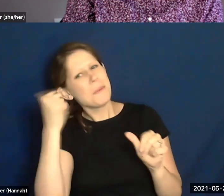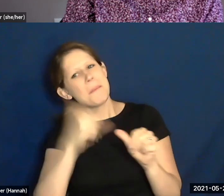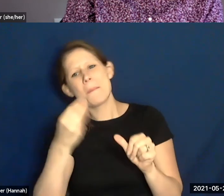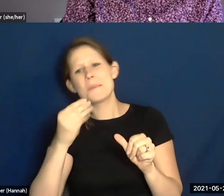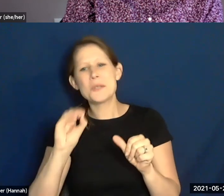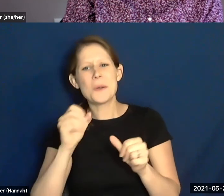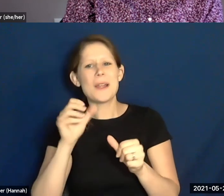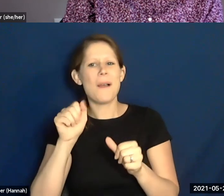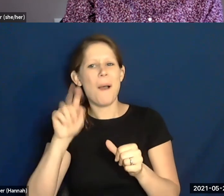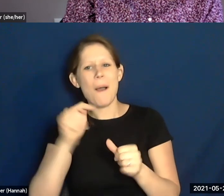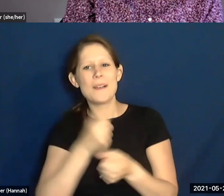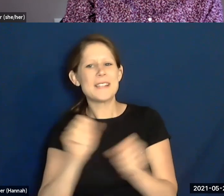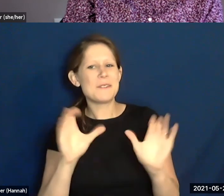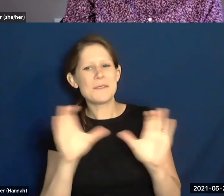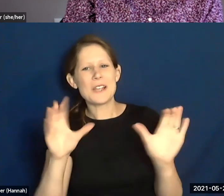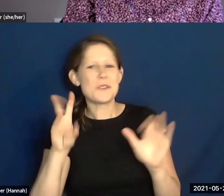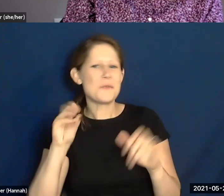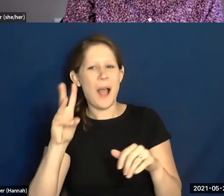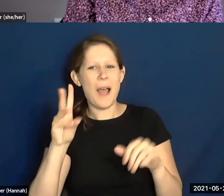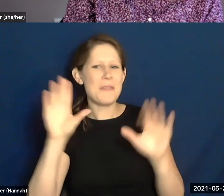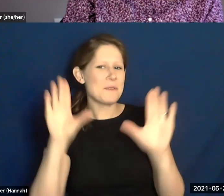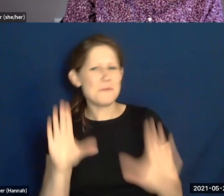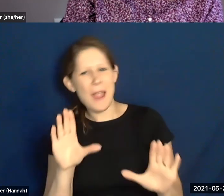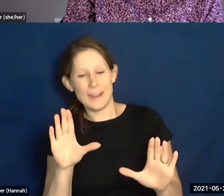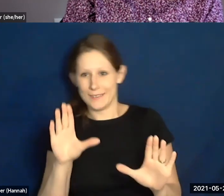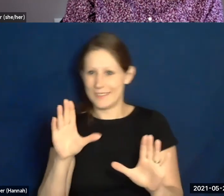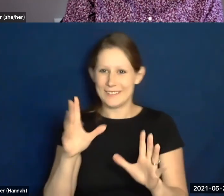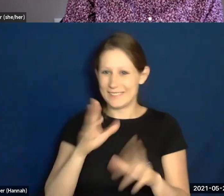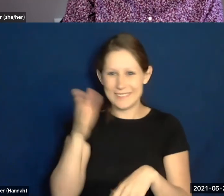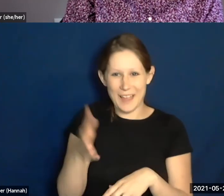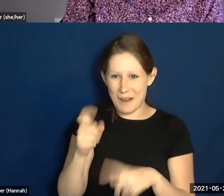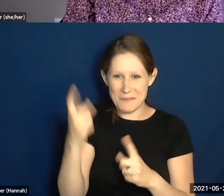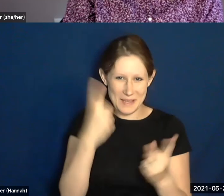Secretary of Defense, wow, that was great, and we never have to think about it again.